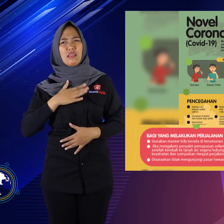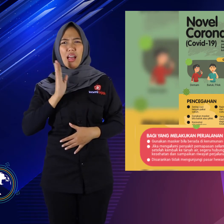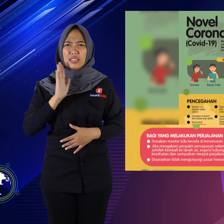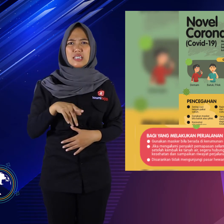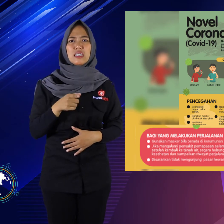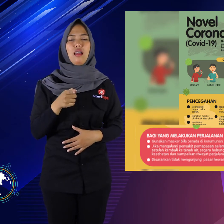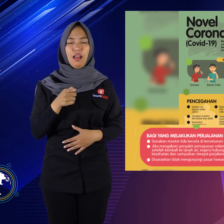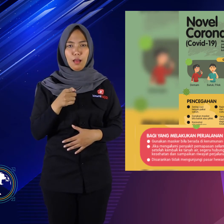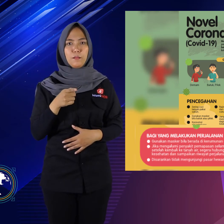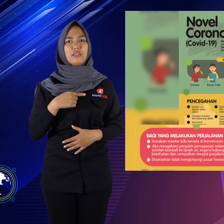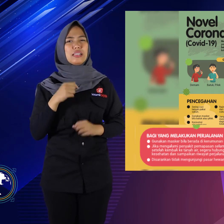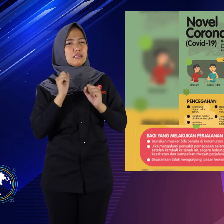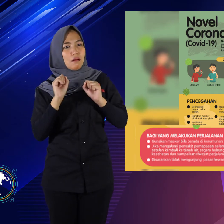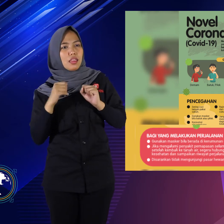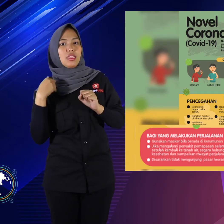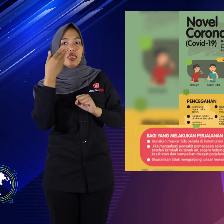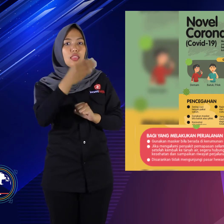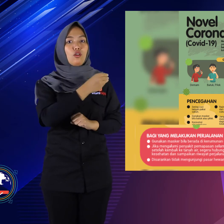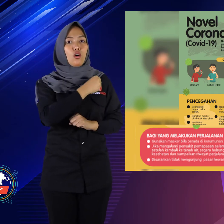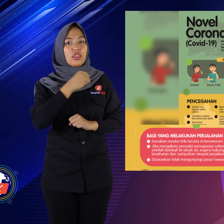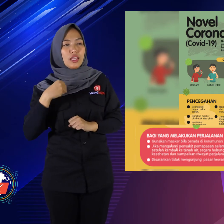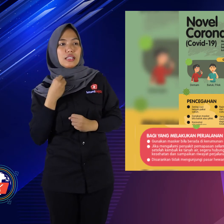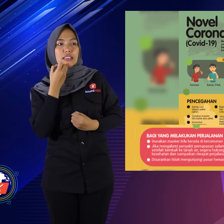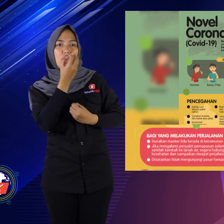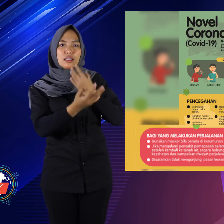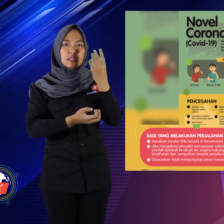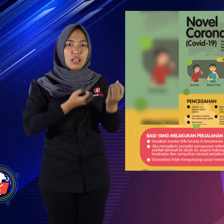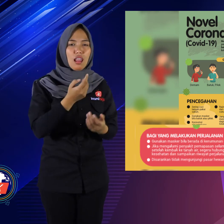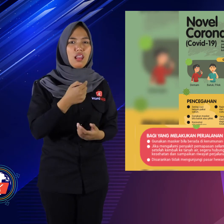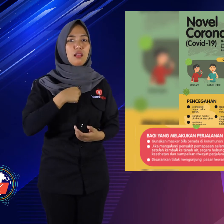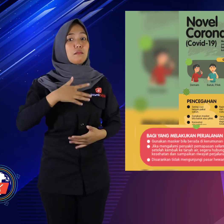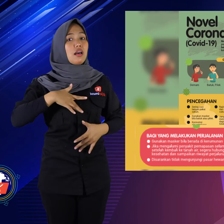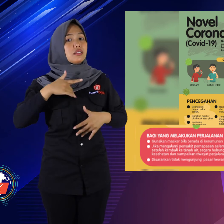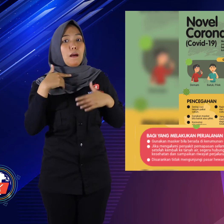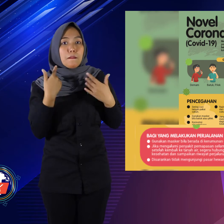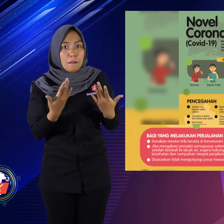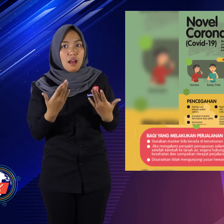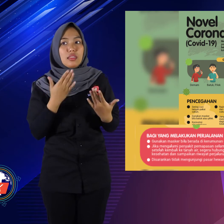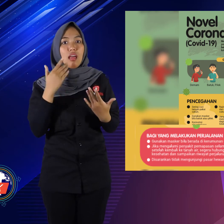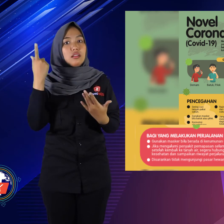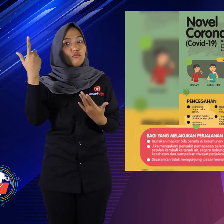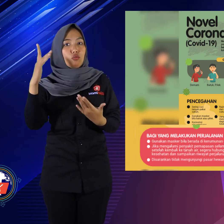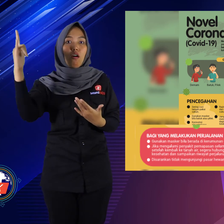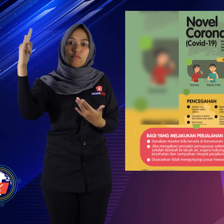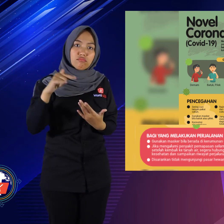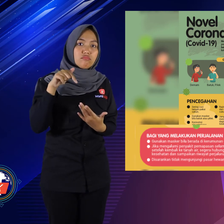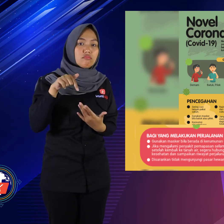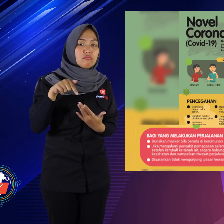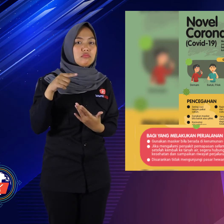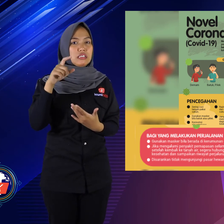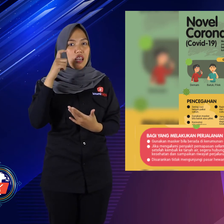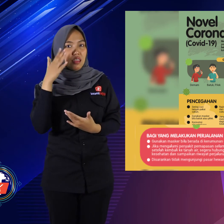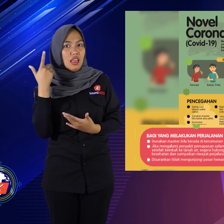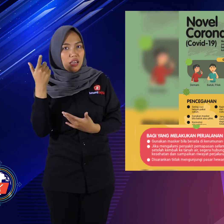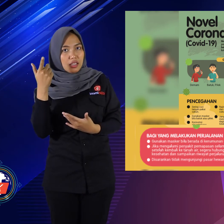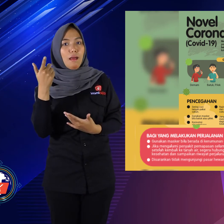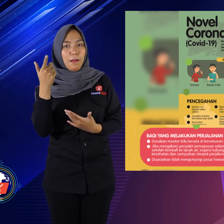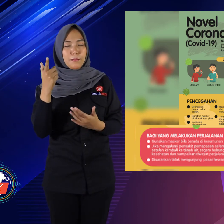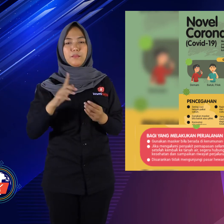consult a doctor immediately and explain your travel history